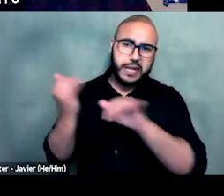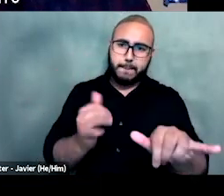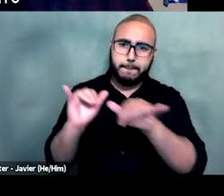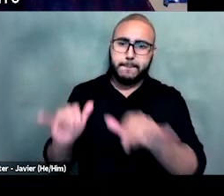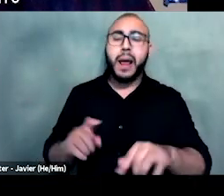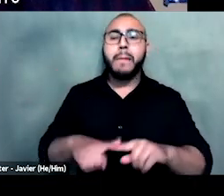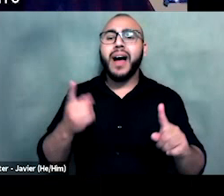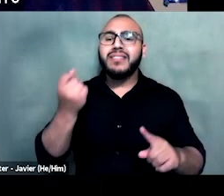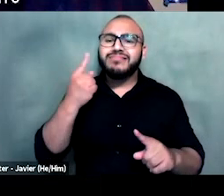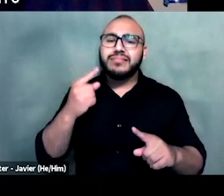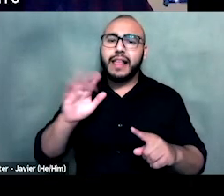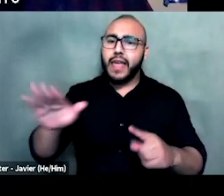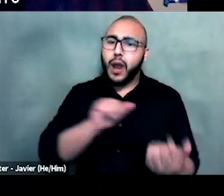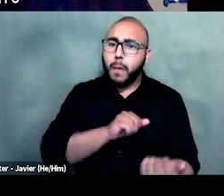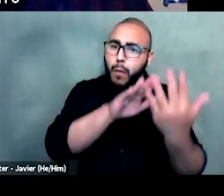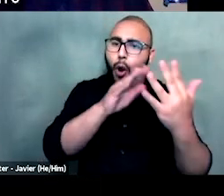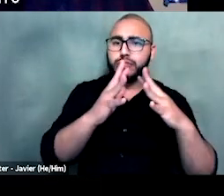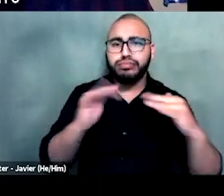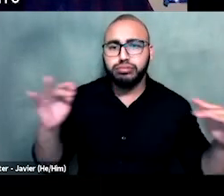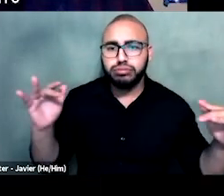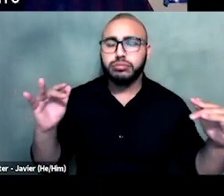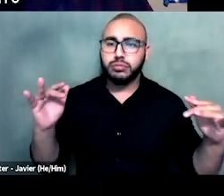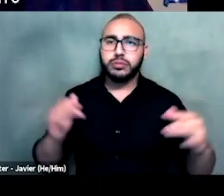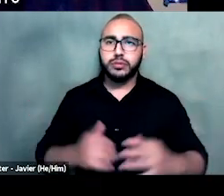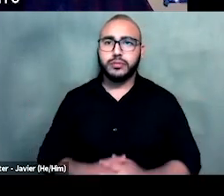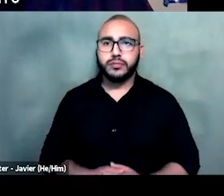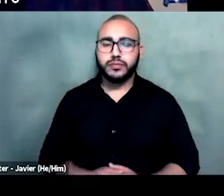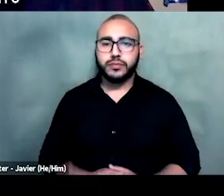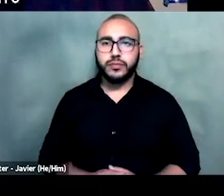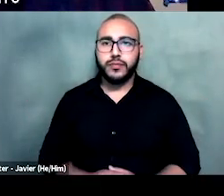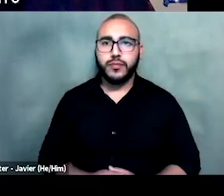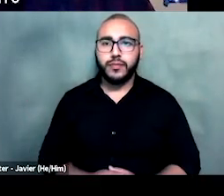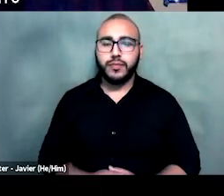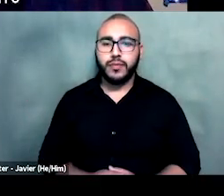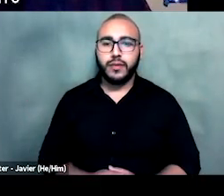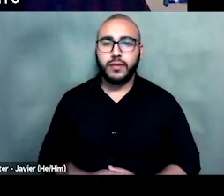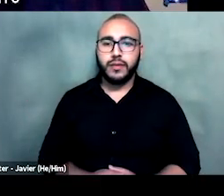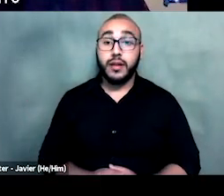lot of diversity in the way that they practice their spirituality. But there was a